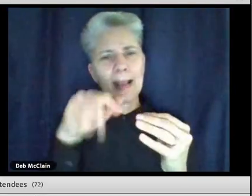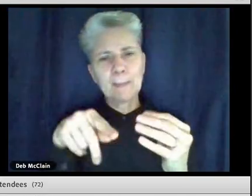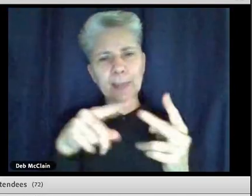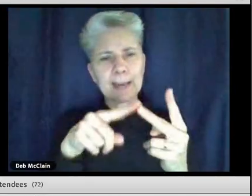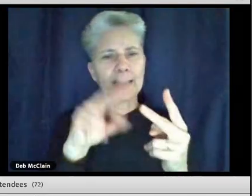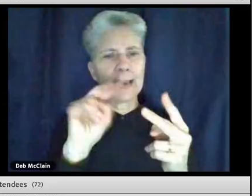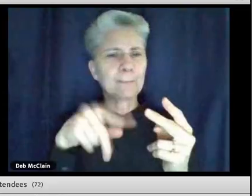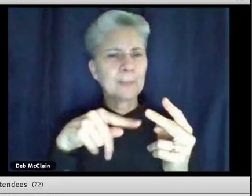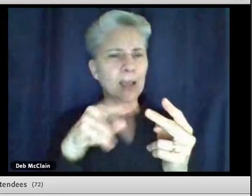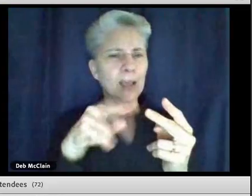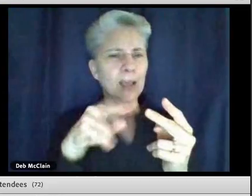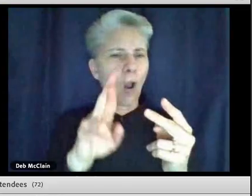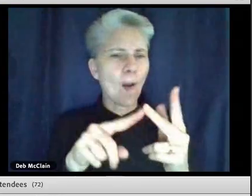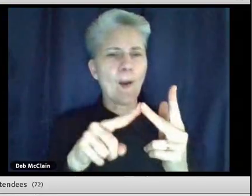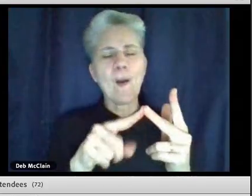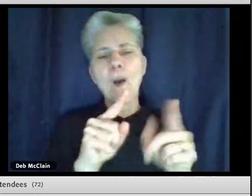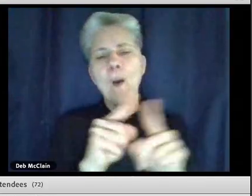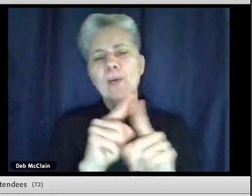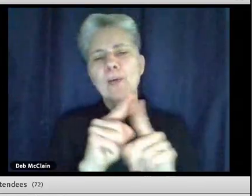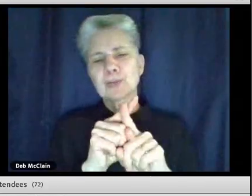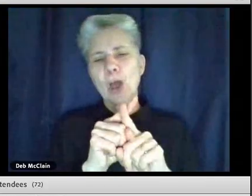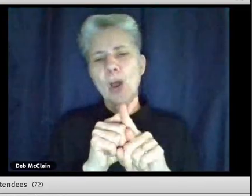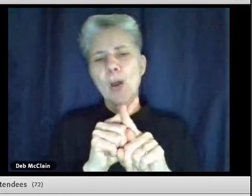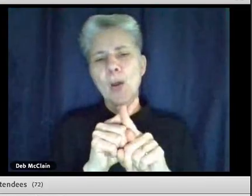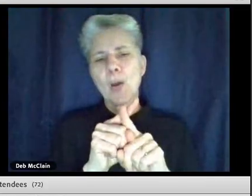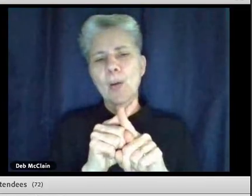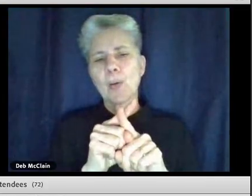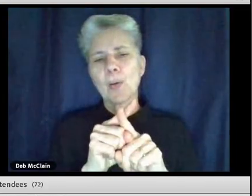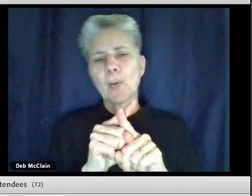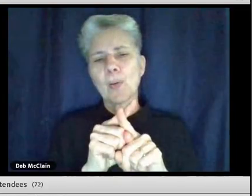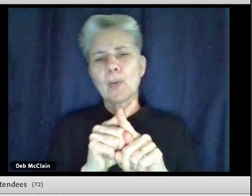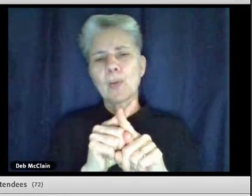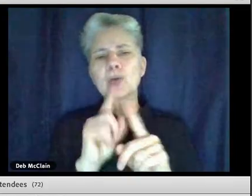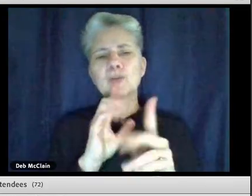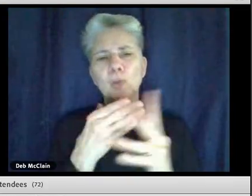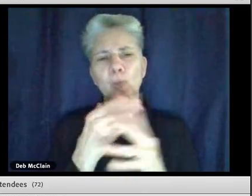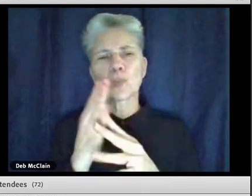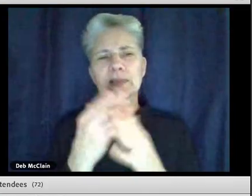But some of the news sites that I go to: AP, NPR.